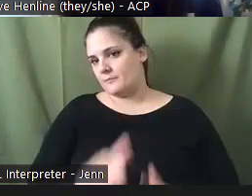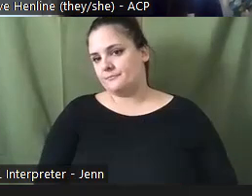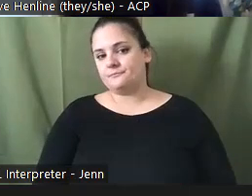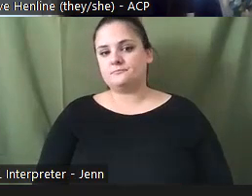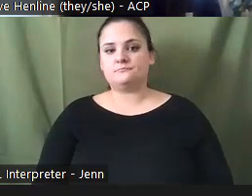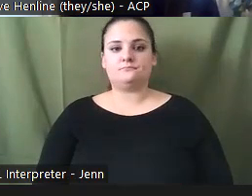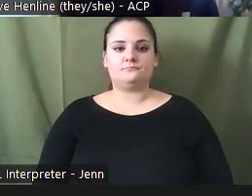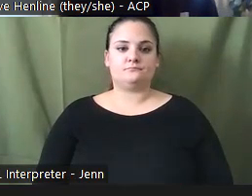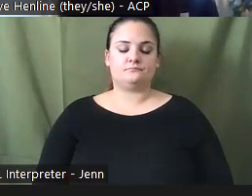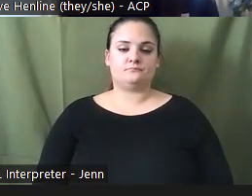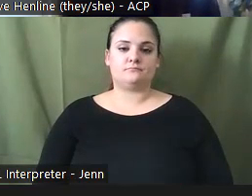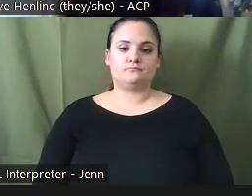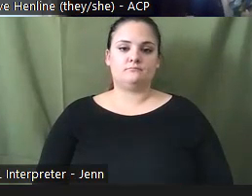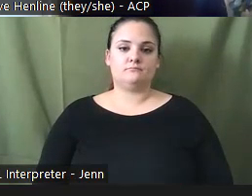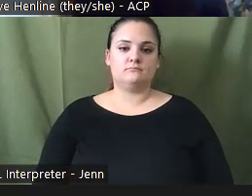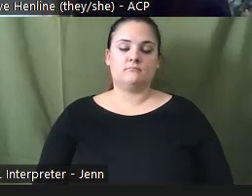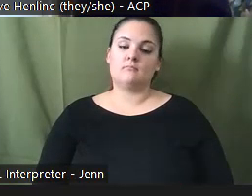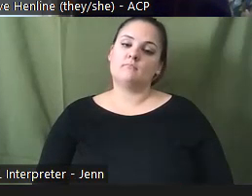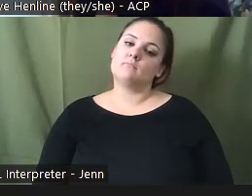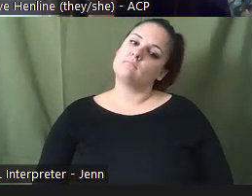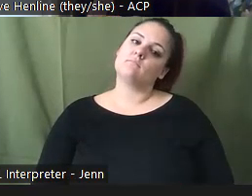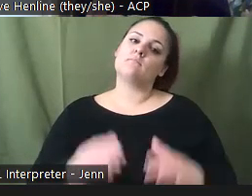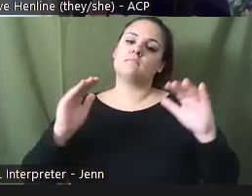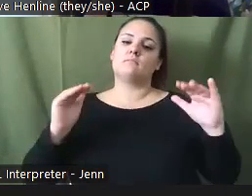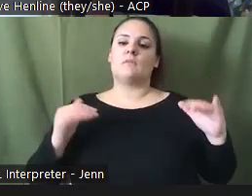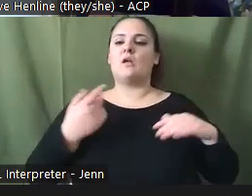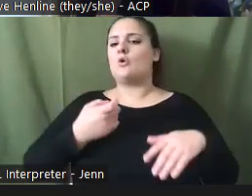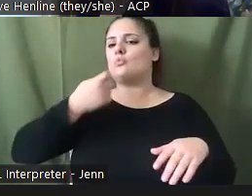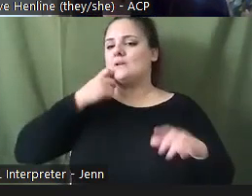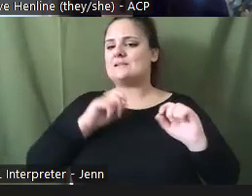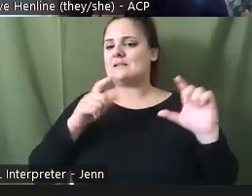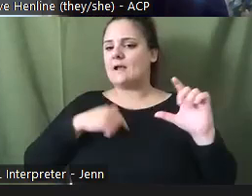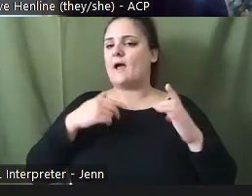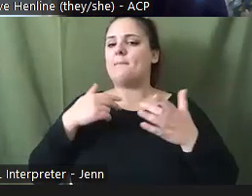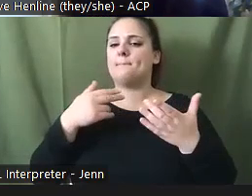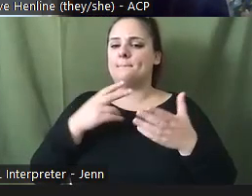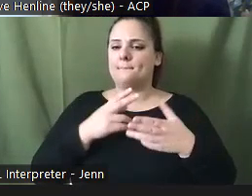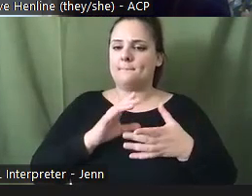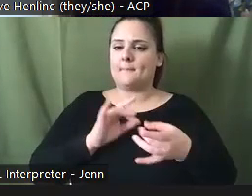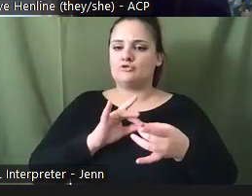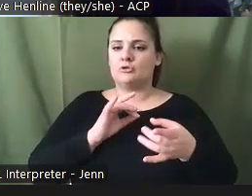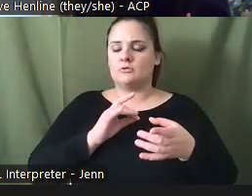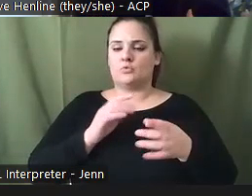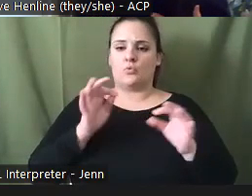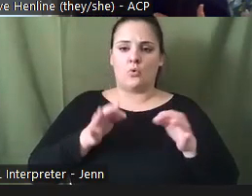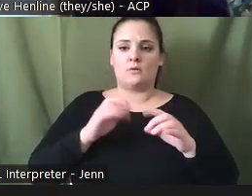I mentioned courts on the last slide. Since we're a little short on time, just know that there